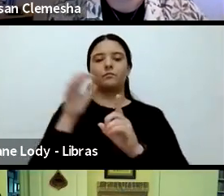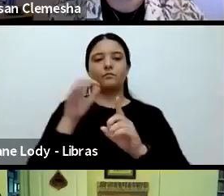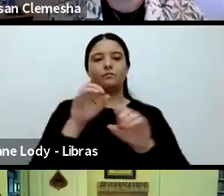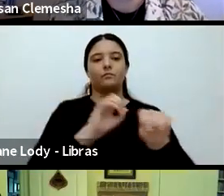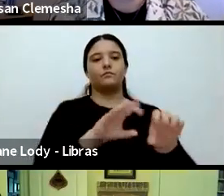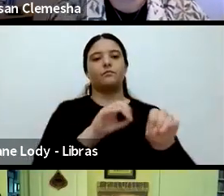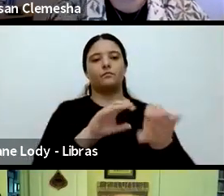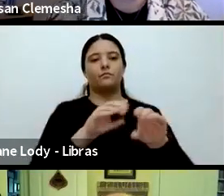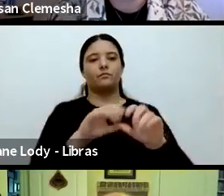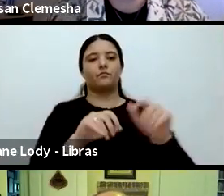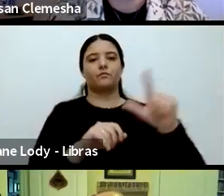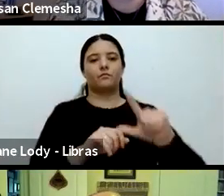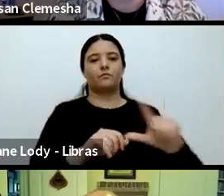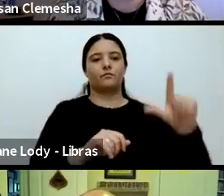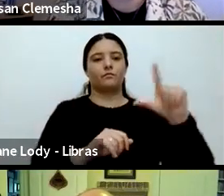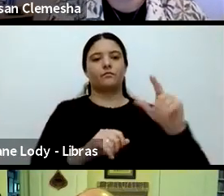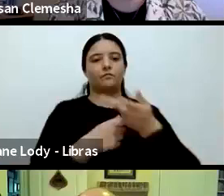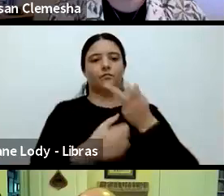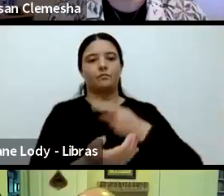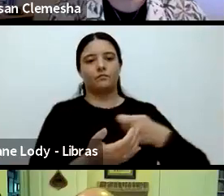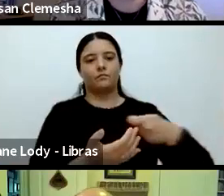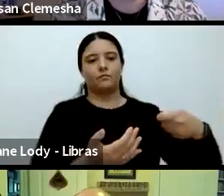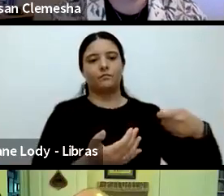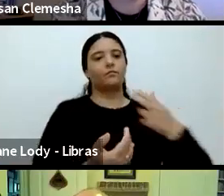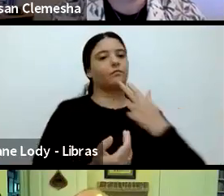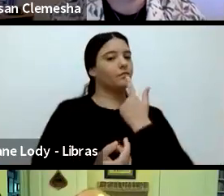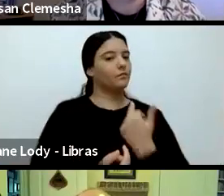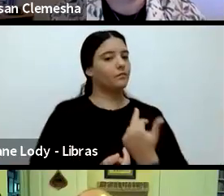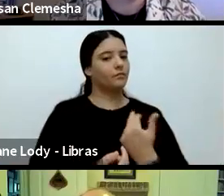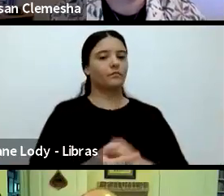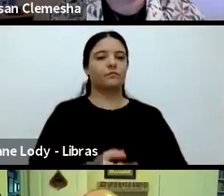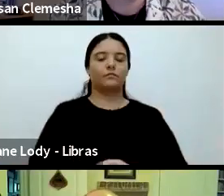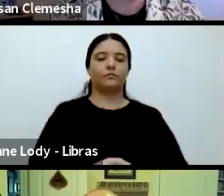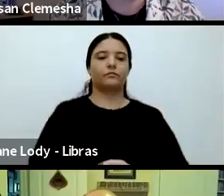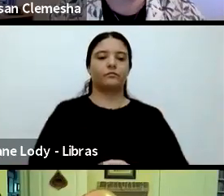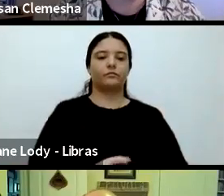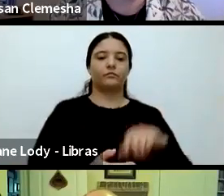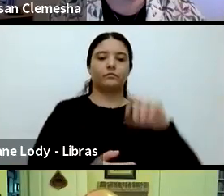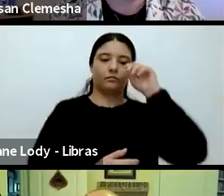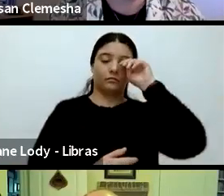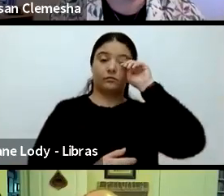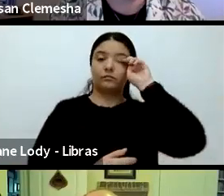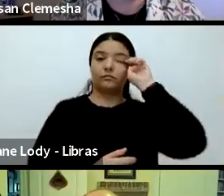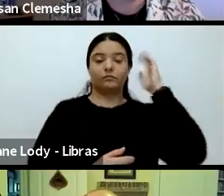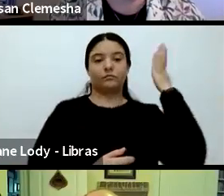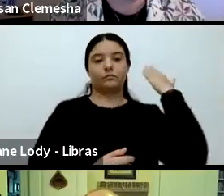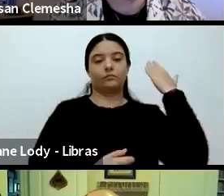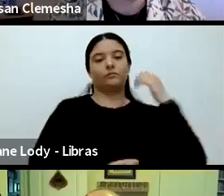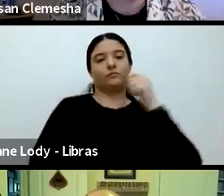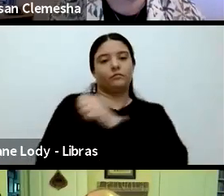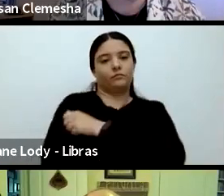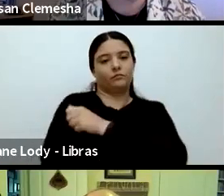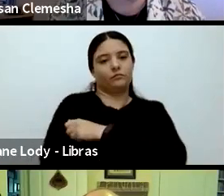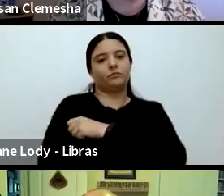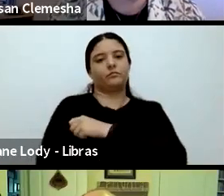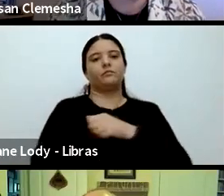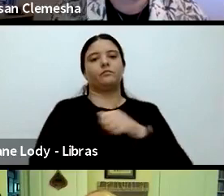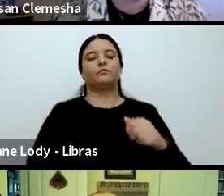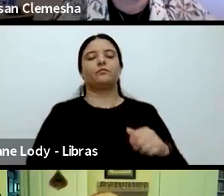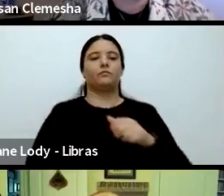ey on teaching literature, writing, and language. e and how e. And how was i students e. And how was i students have better myself.